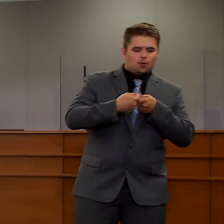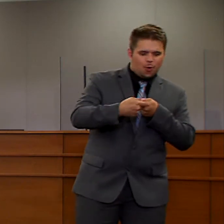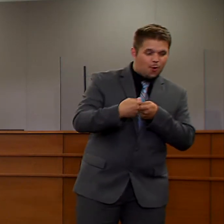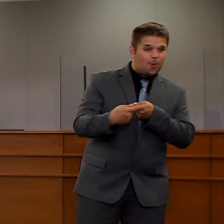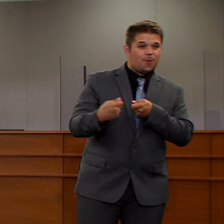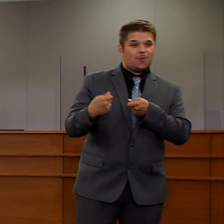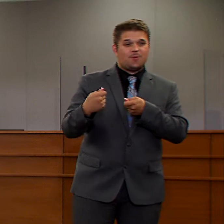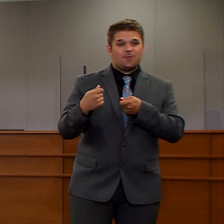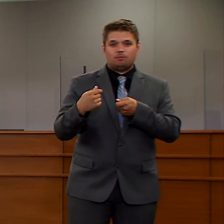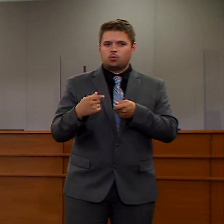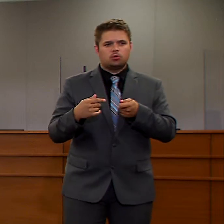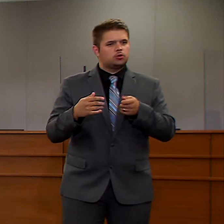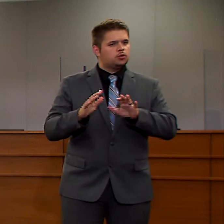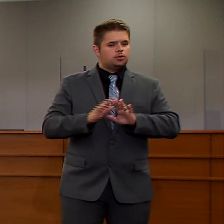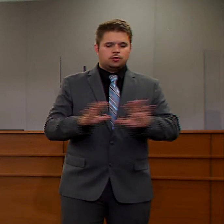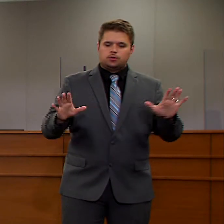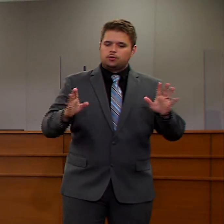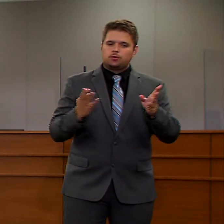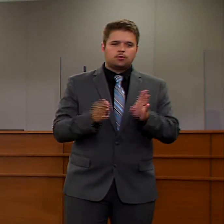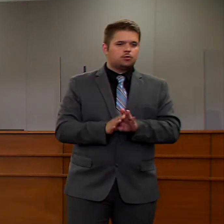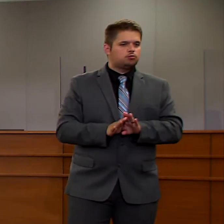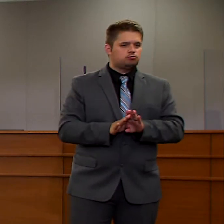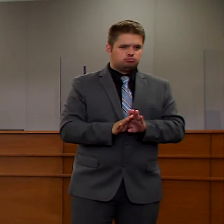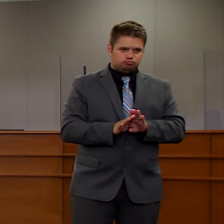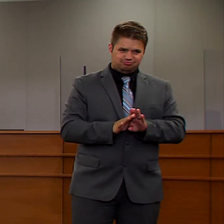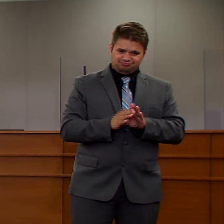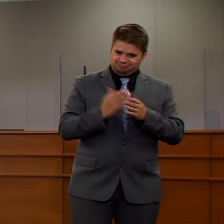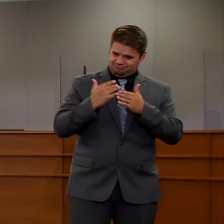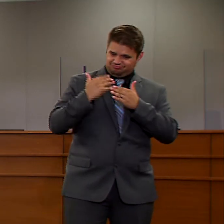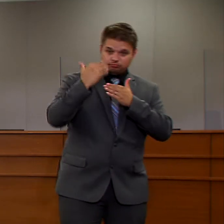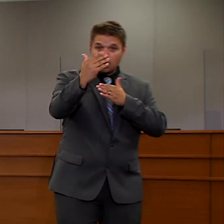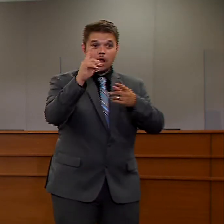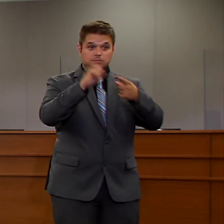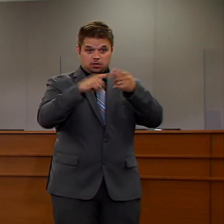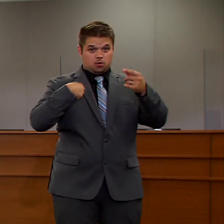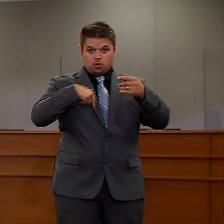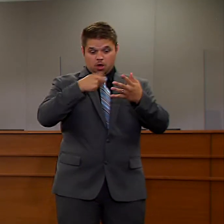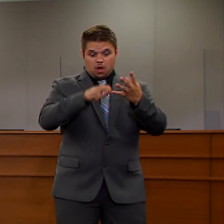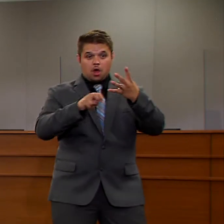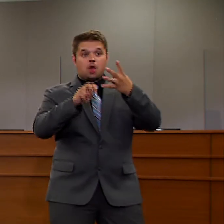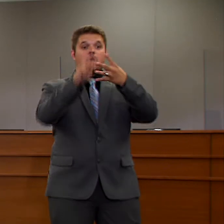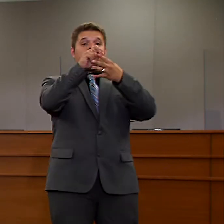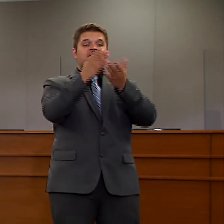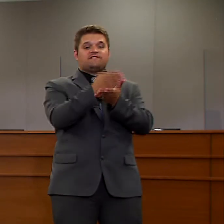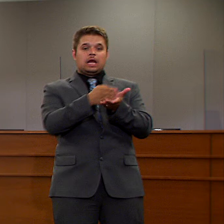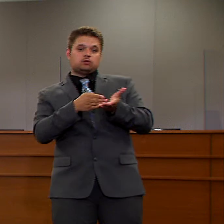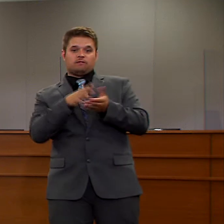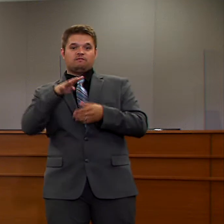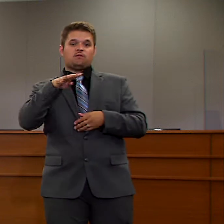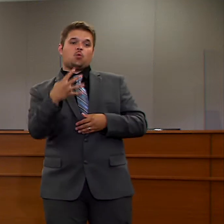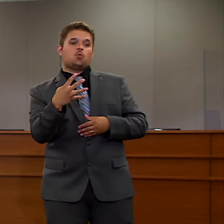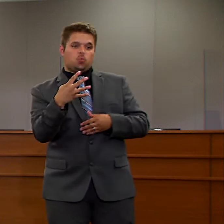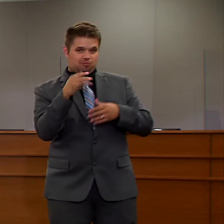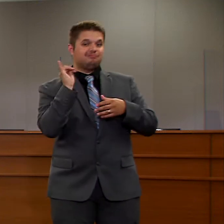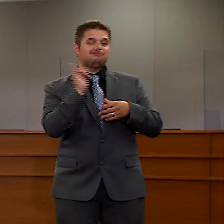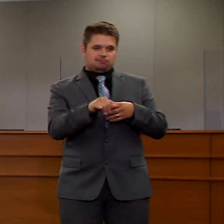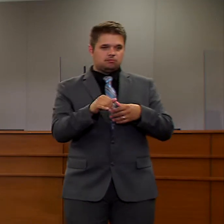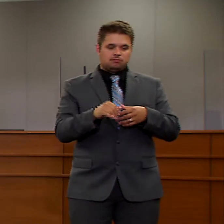Governor Inslee also announced a new ban on receptions at weddings and funerals to take effect on August 6.